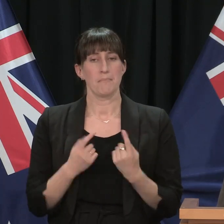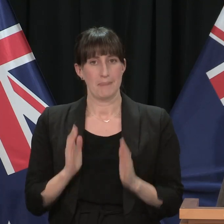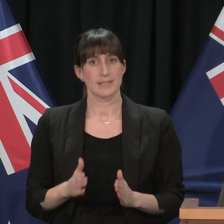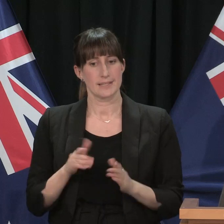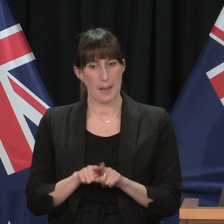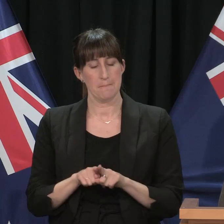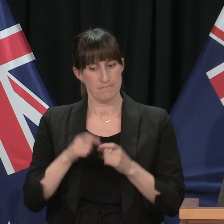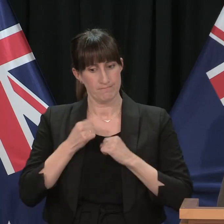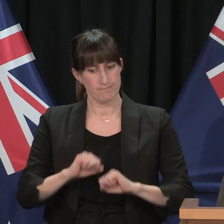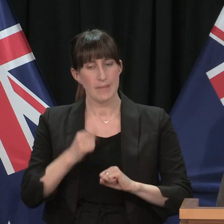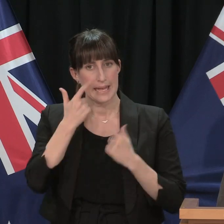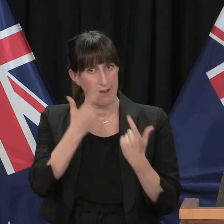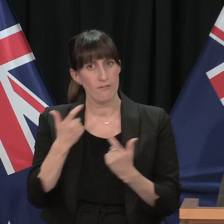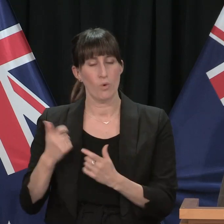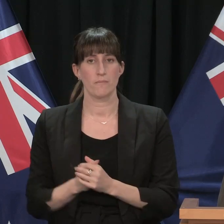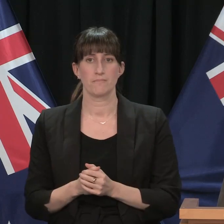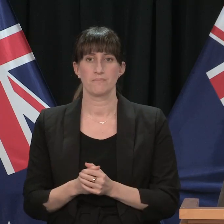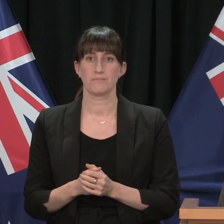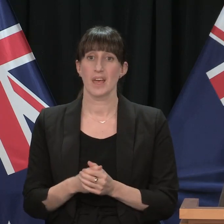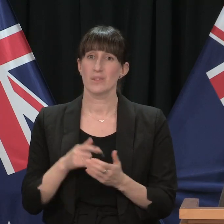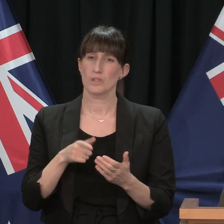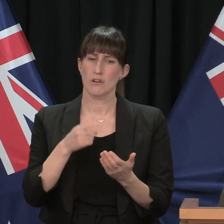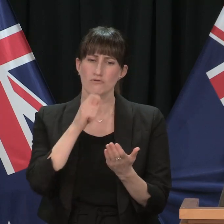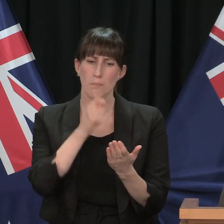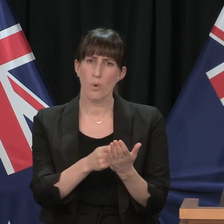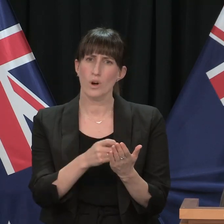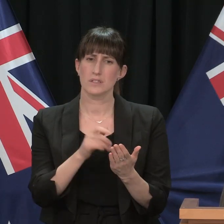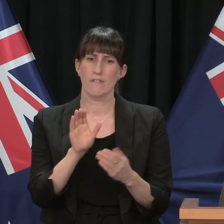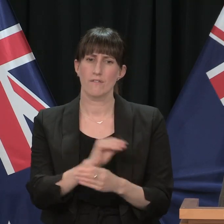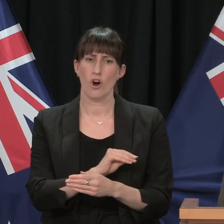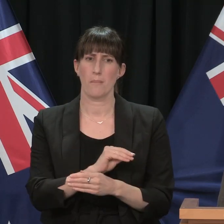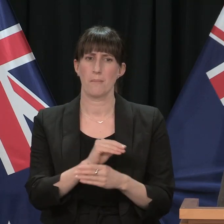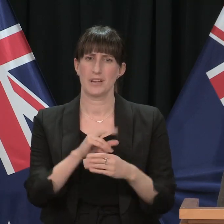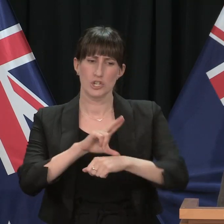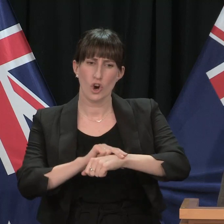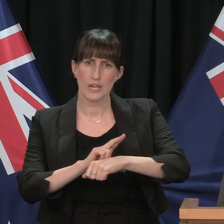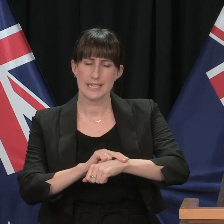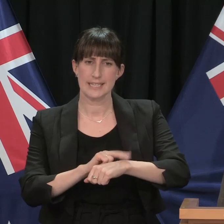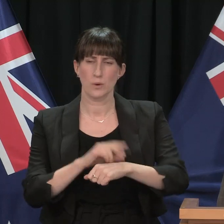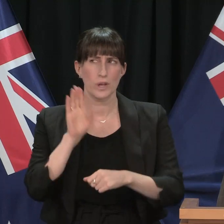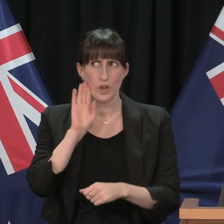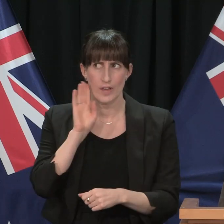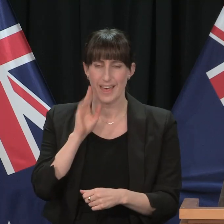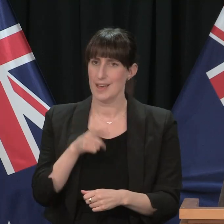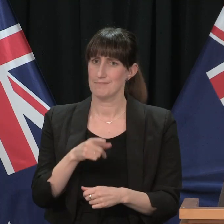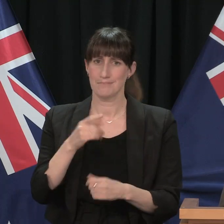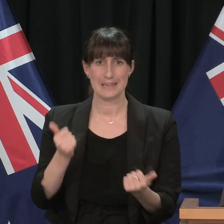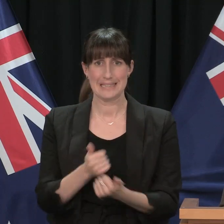There was research conduct bid our all-of-Government team which confirms or view and the reports we've had back from